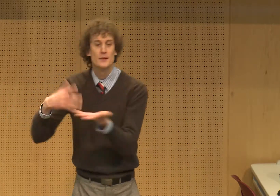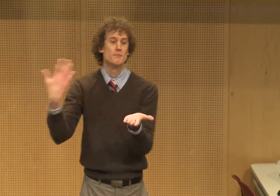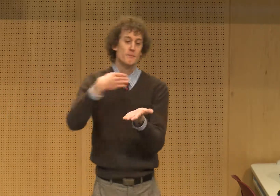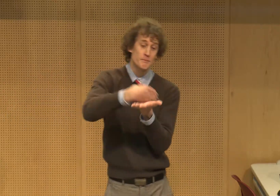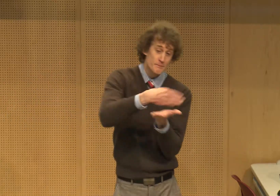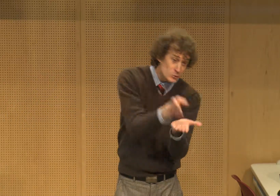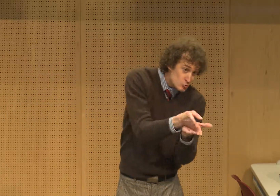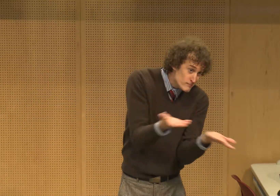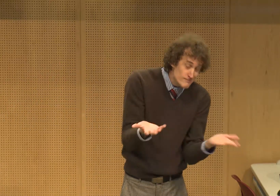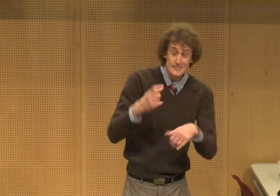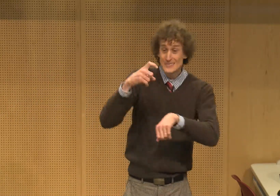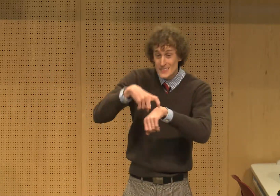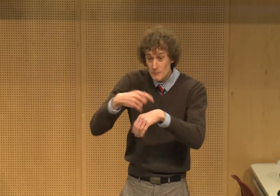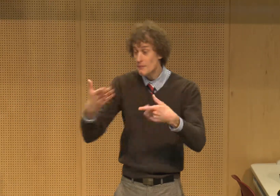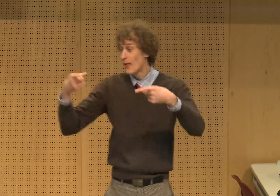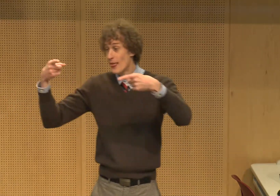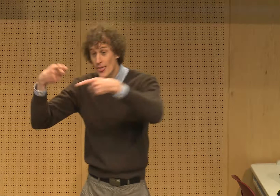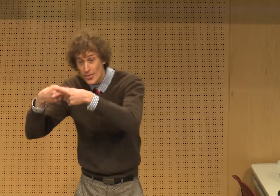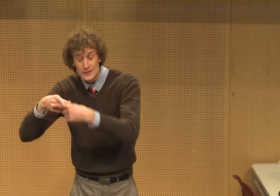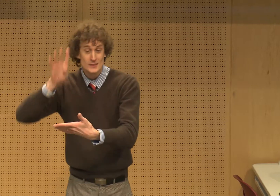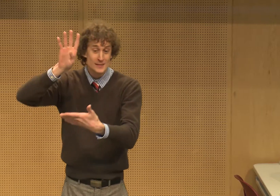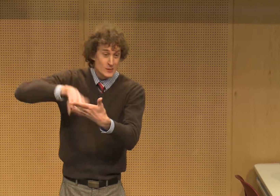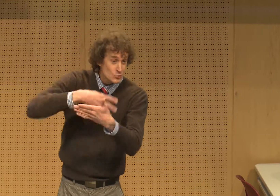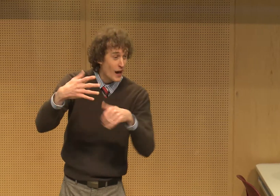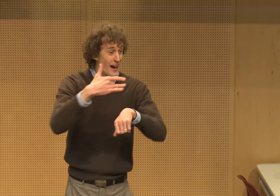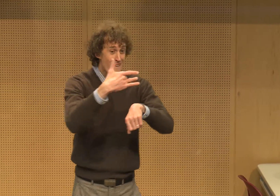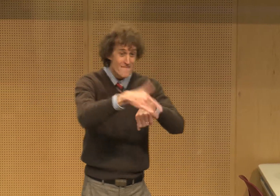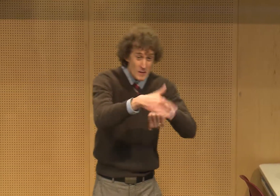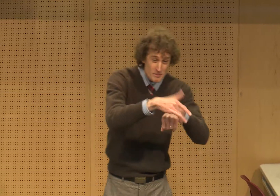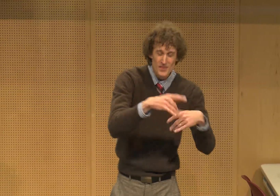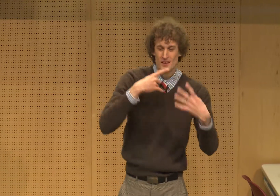the same issue applies with captioning. There's budgetary constraints, timing, scheduling,